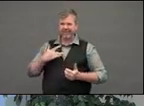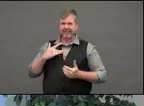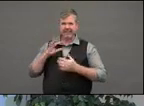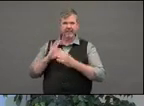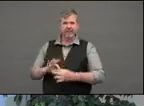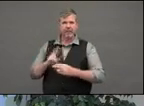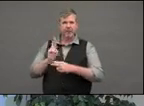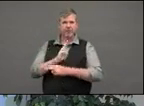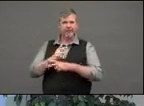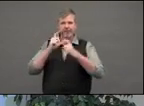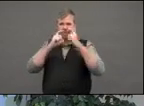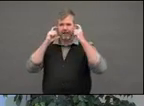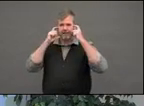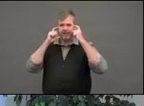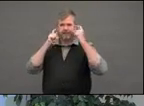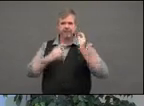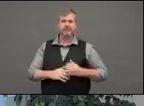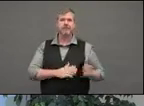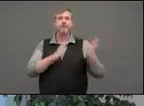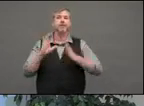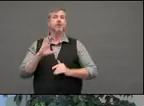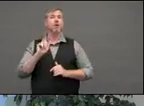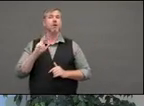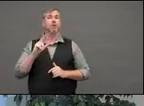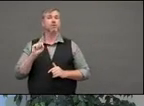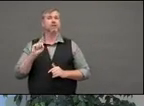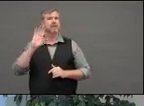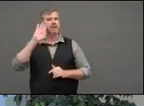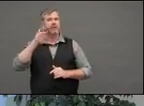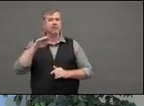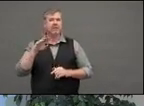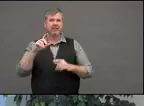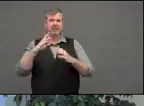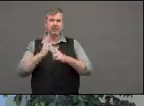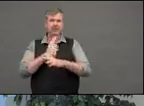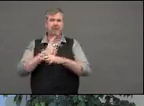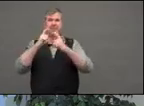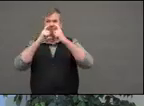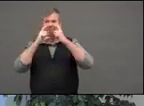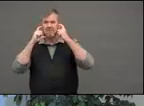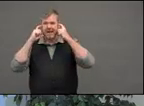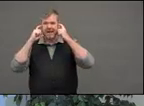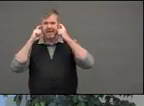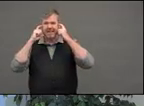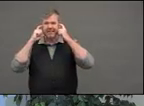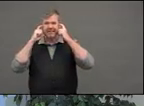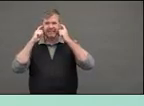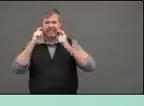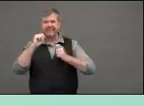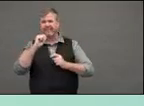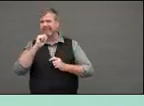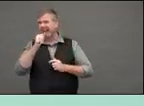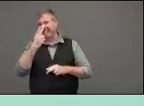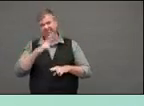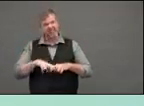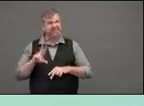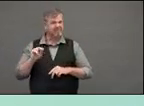coverings and wearing face masks they're not always the the funnest of things we know that it could be uncomfortable